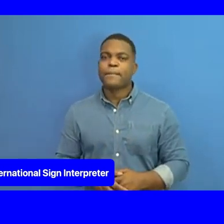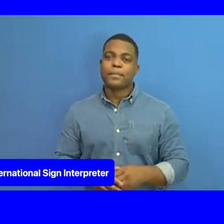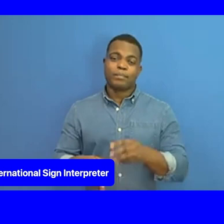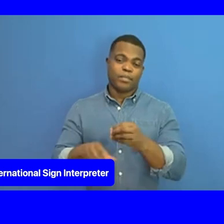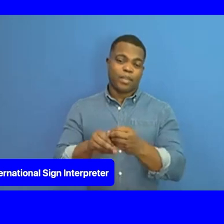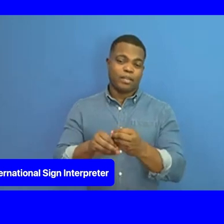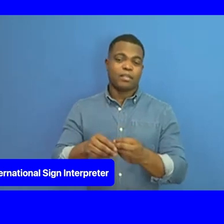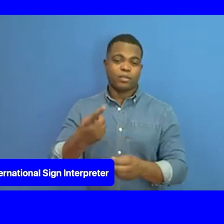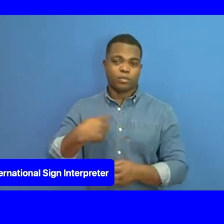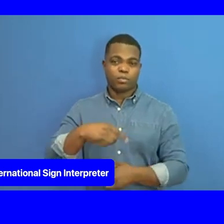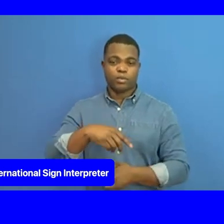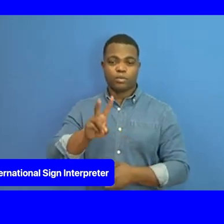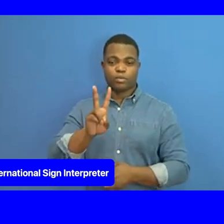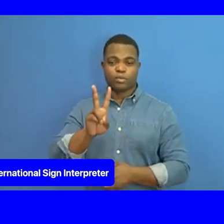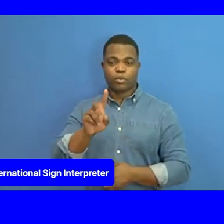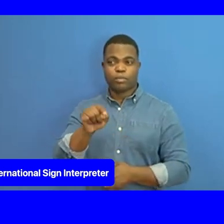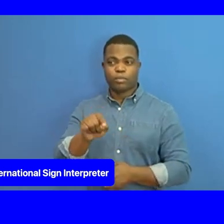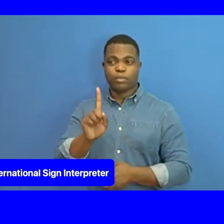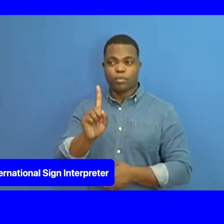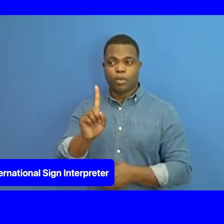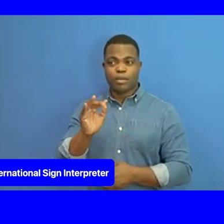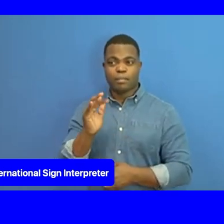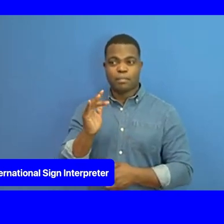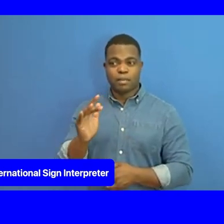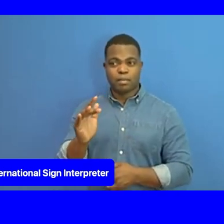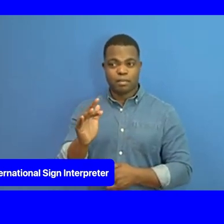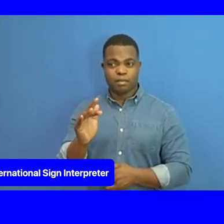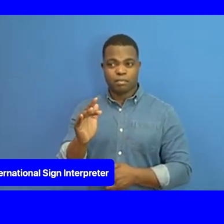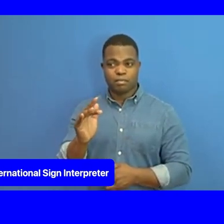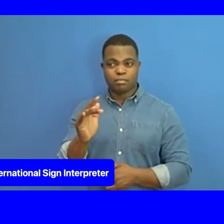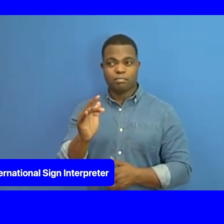and we will support 35 projects with up to 60,000 Euro